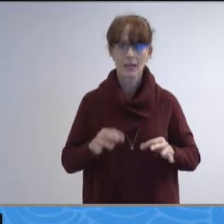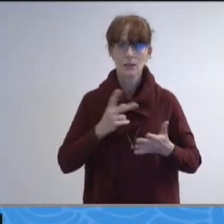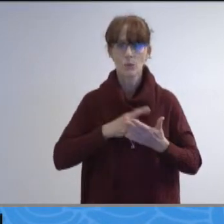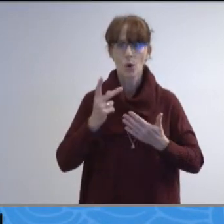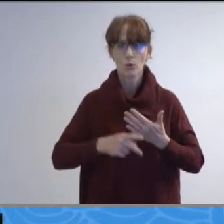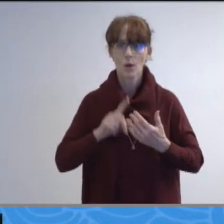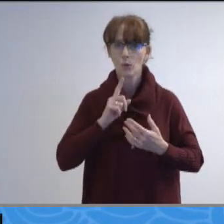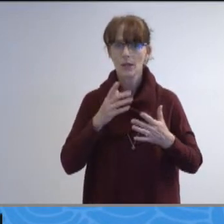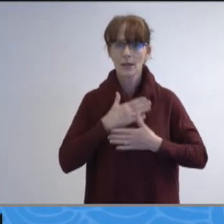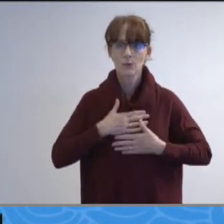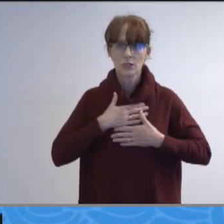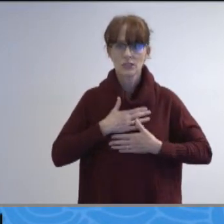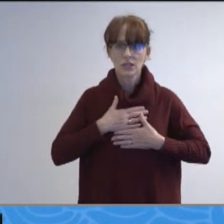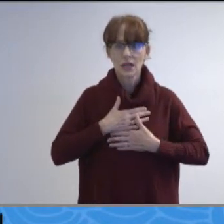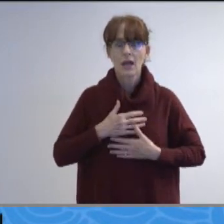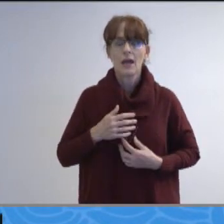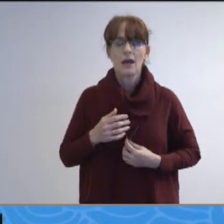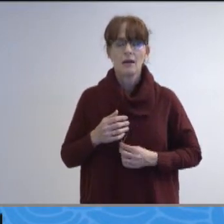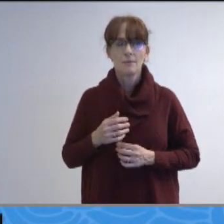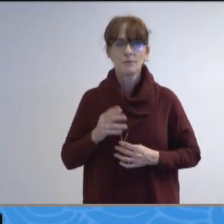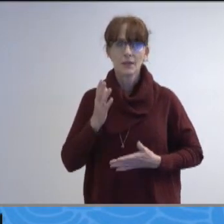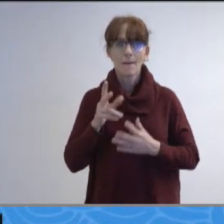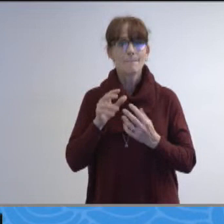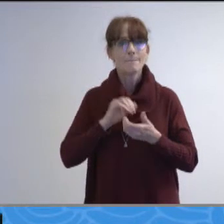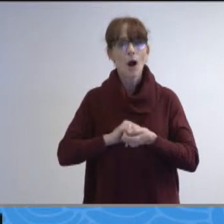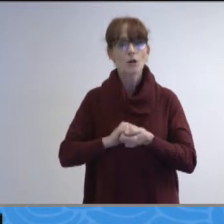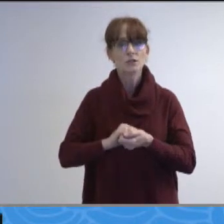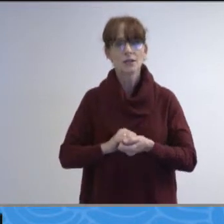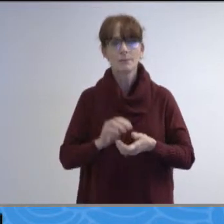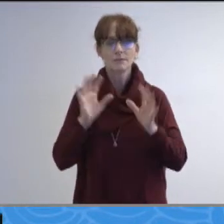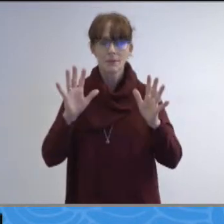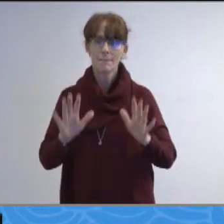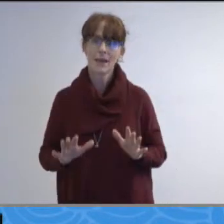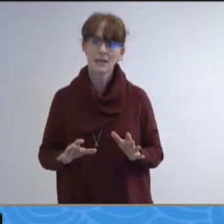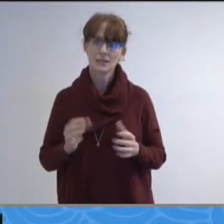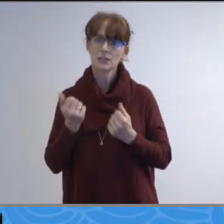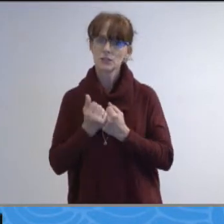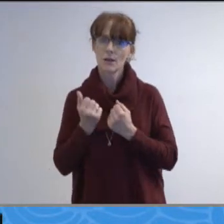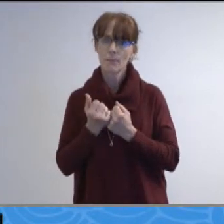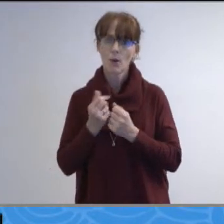we really appreciate. This partnership has been amazing. The support from the district,